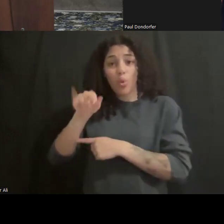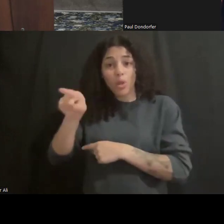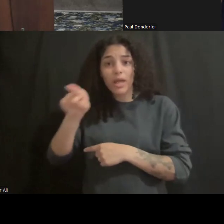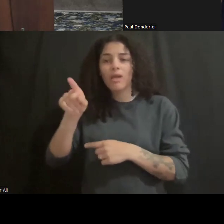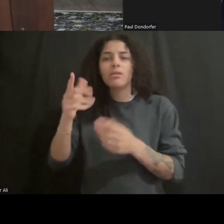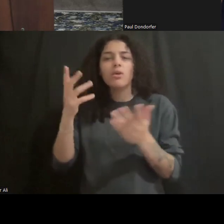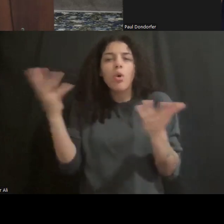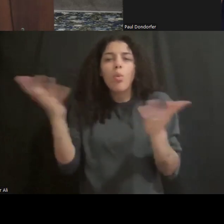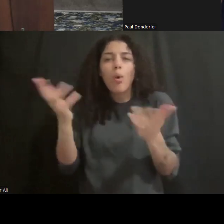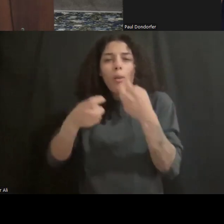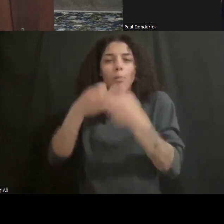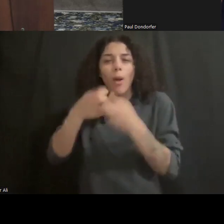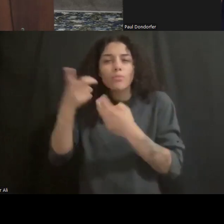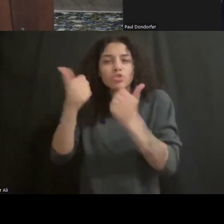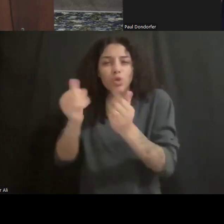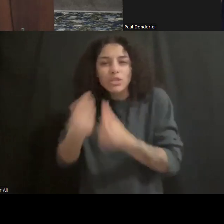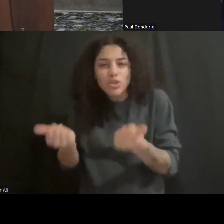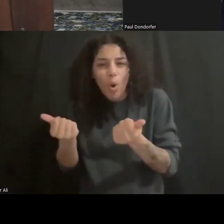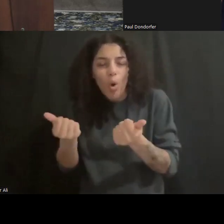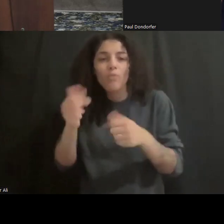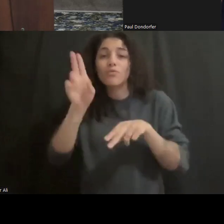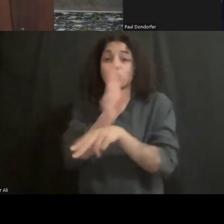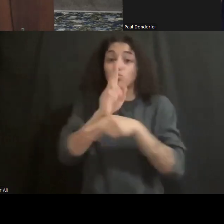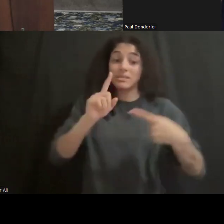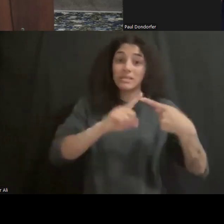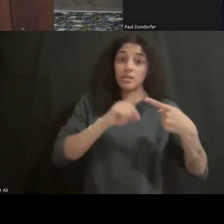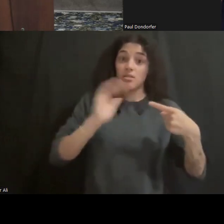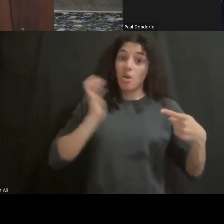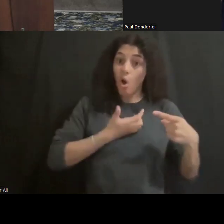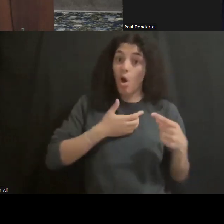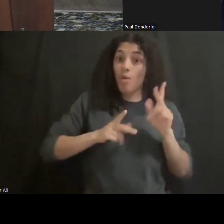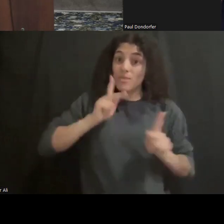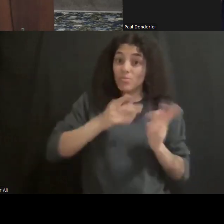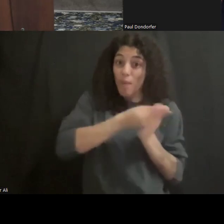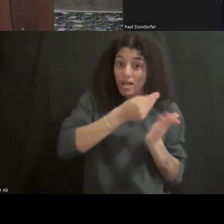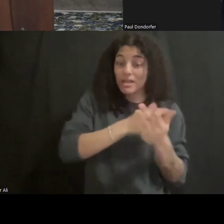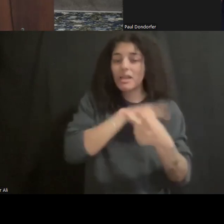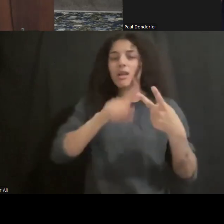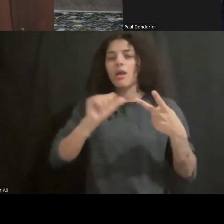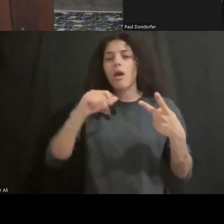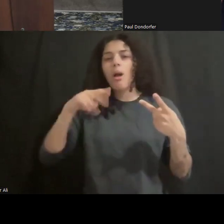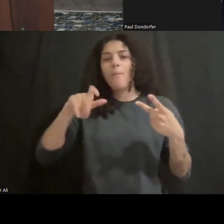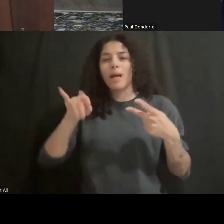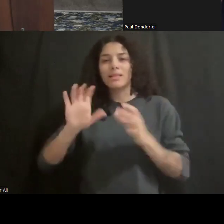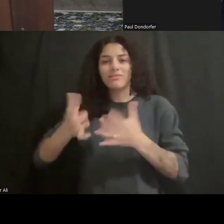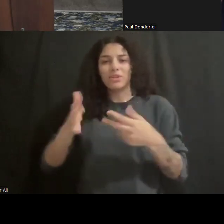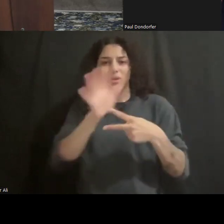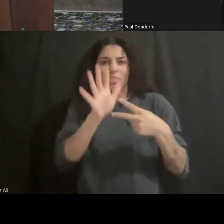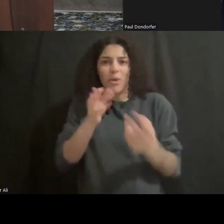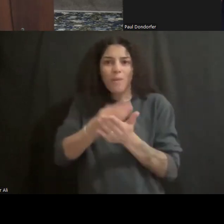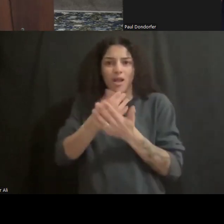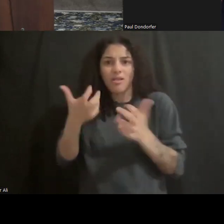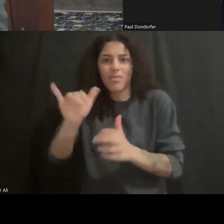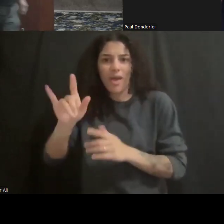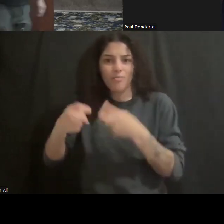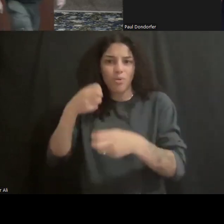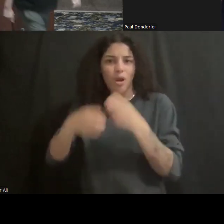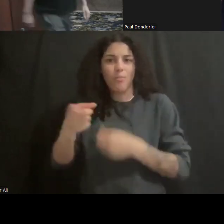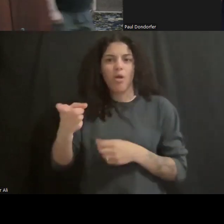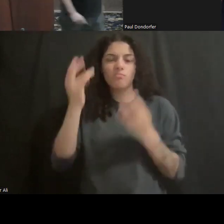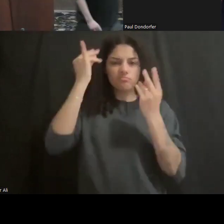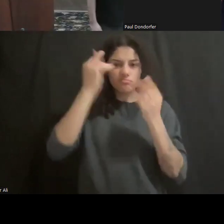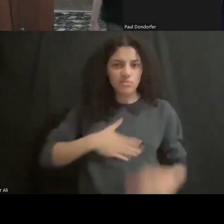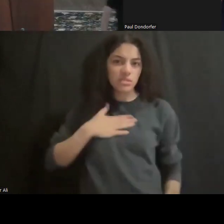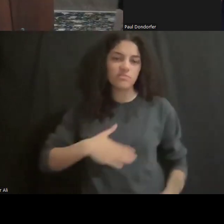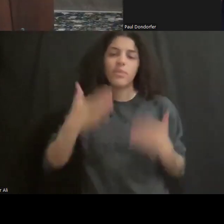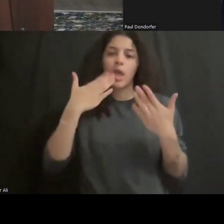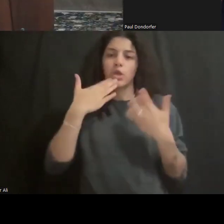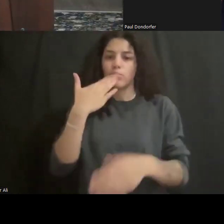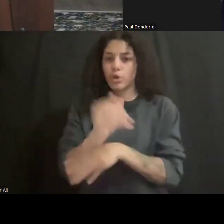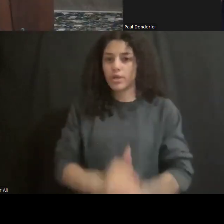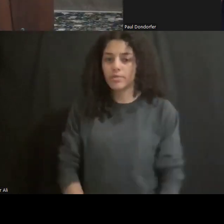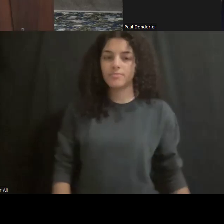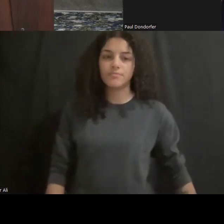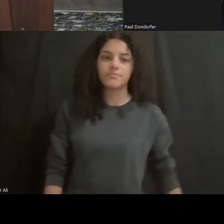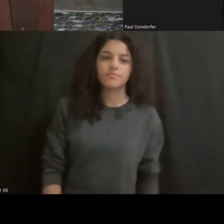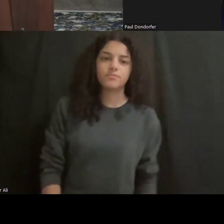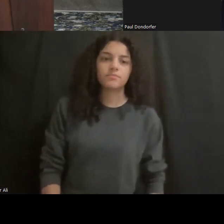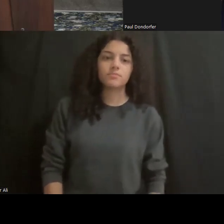money and the appellet division's time on this matter Thank you and have a good night Thank you